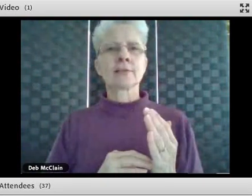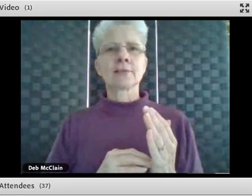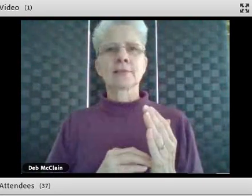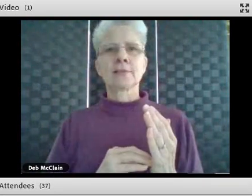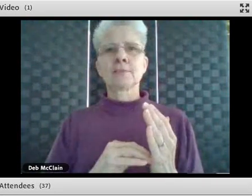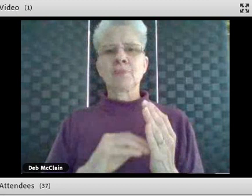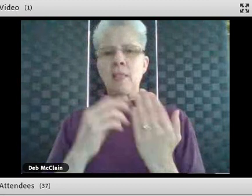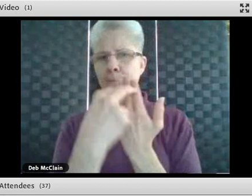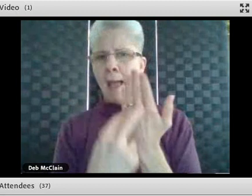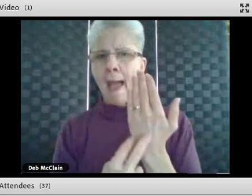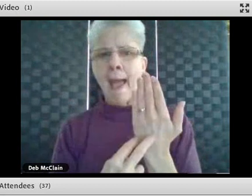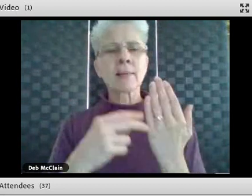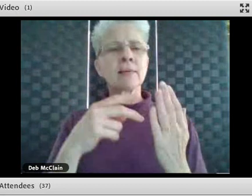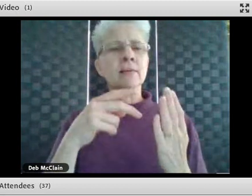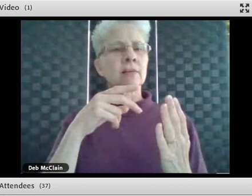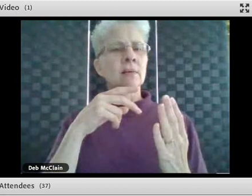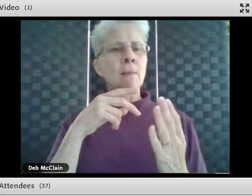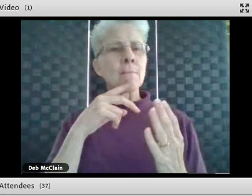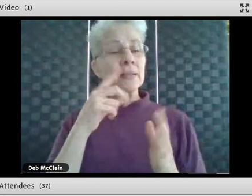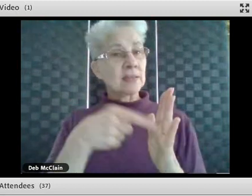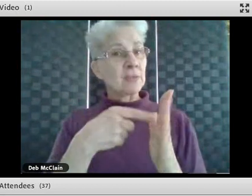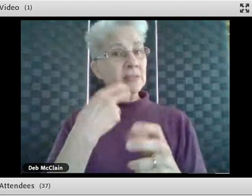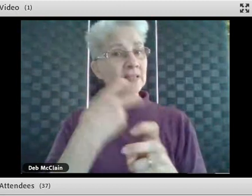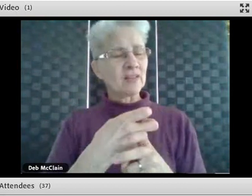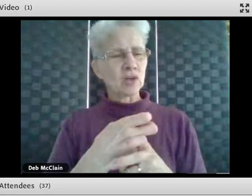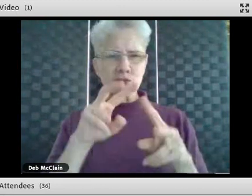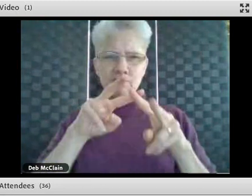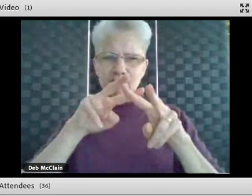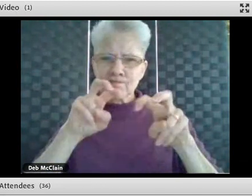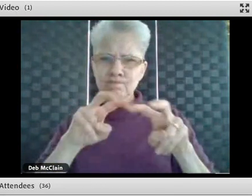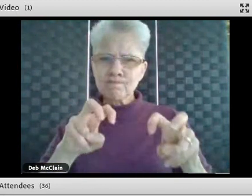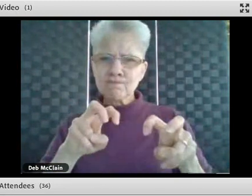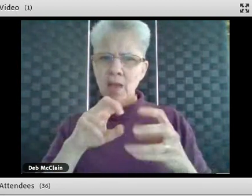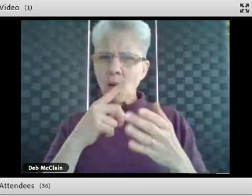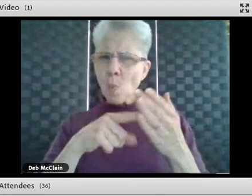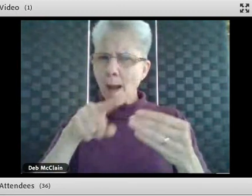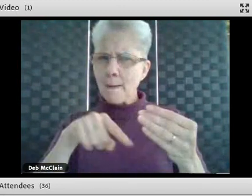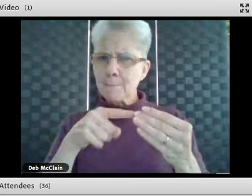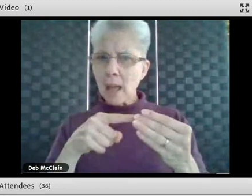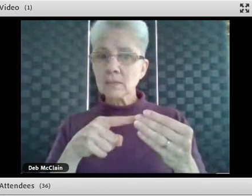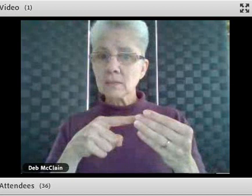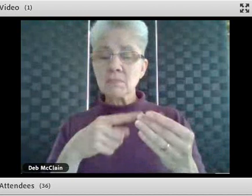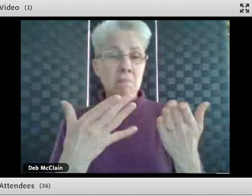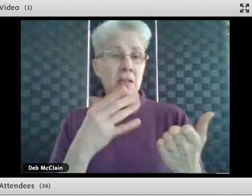not only is it difficult determining about-ness that may not even be desirable, if we think about it.